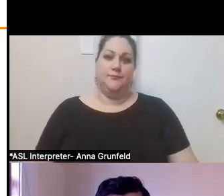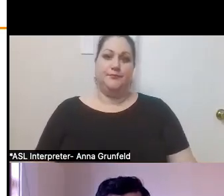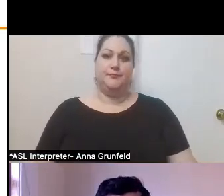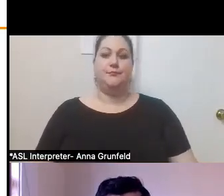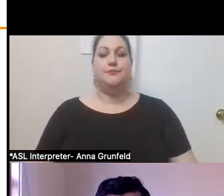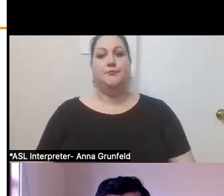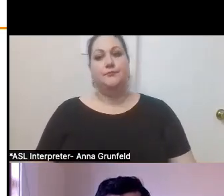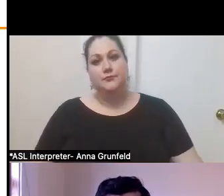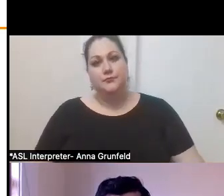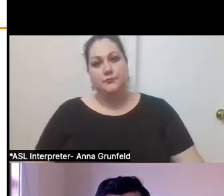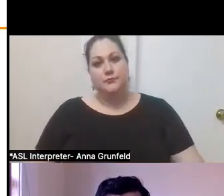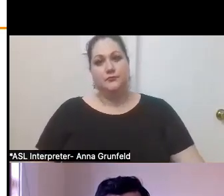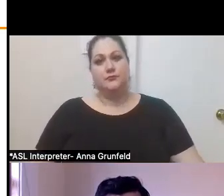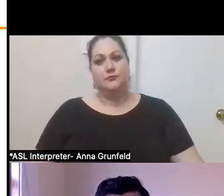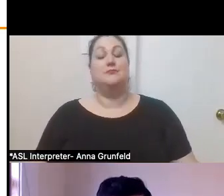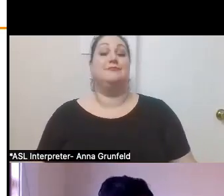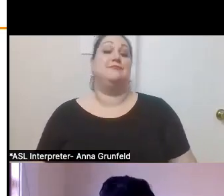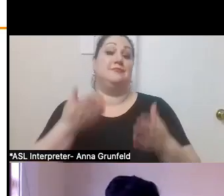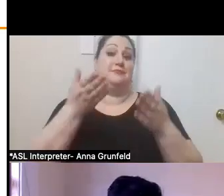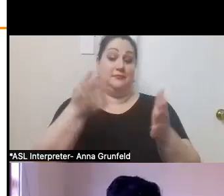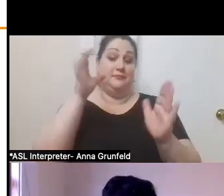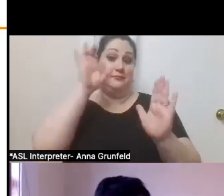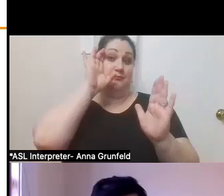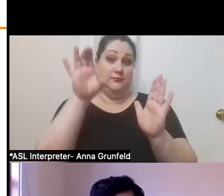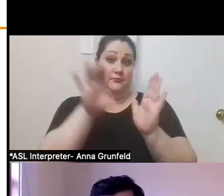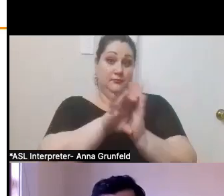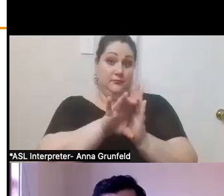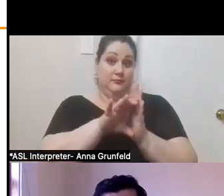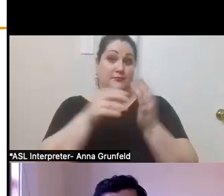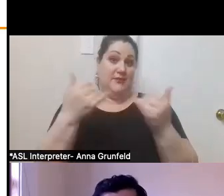So this is a picture. I'm sharing a picture right now of three,